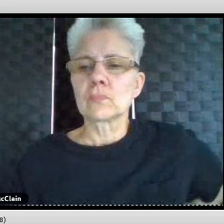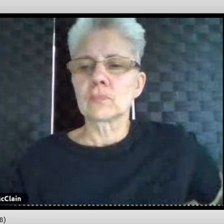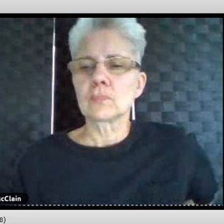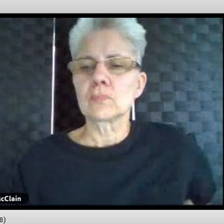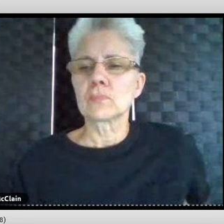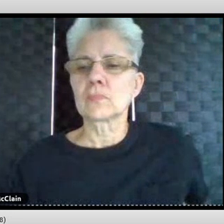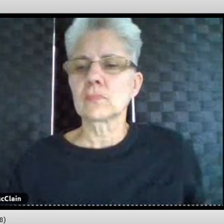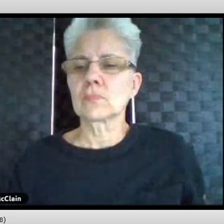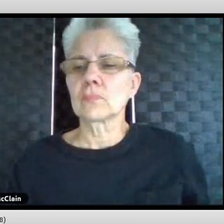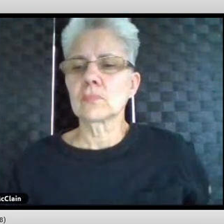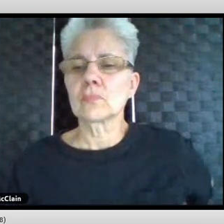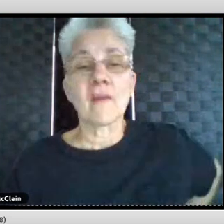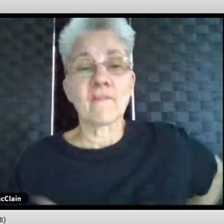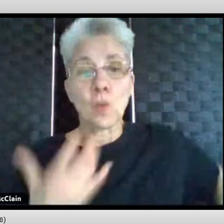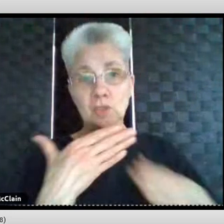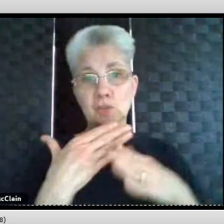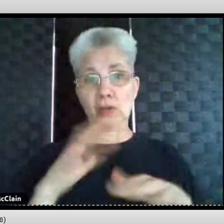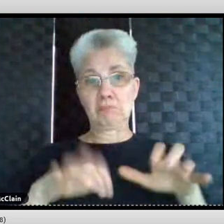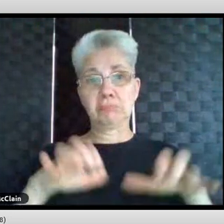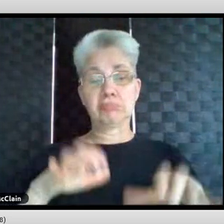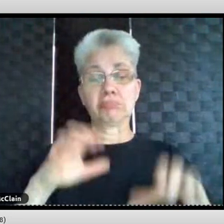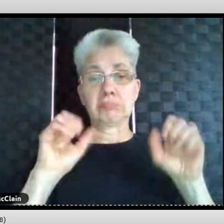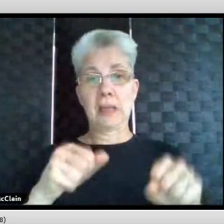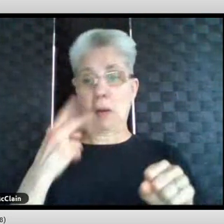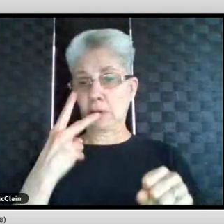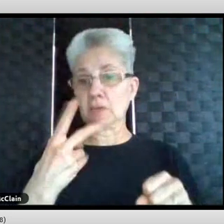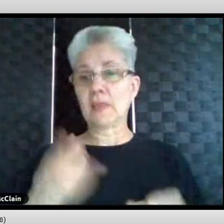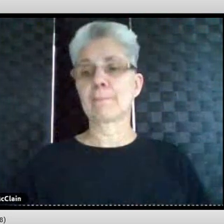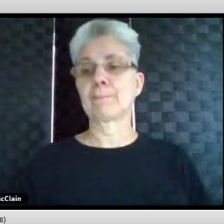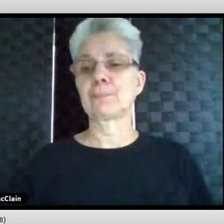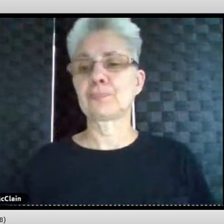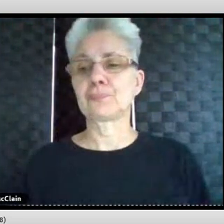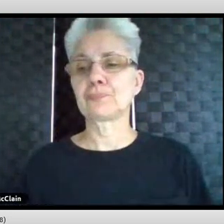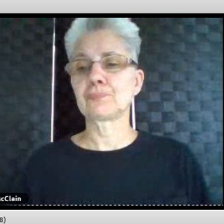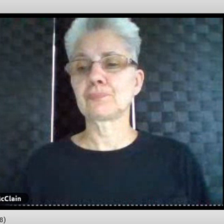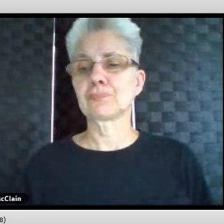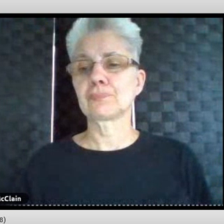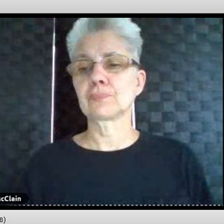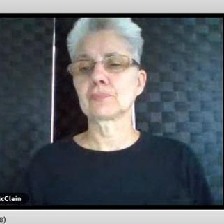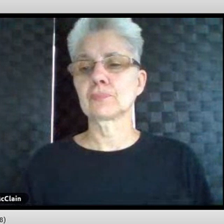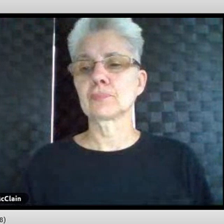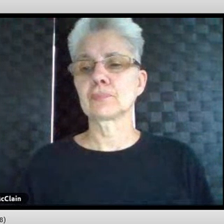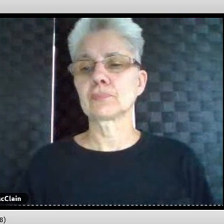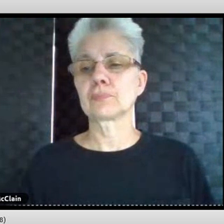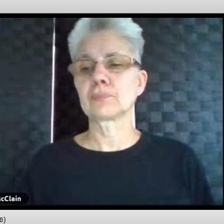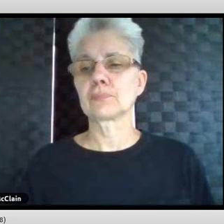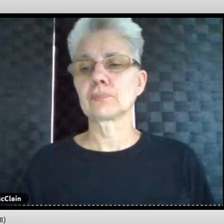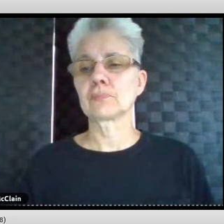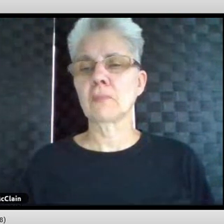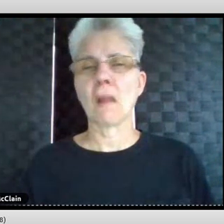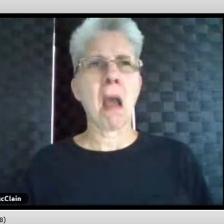And if you'd like to share in the chat box, I'd love to see that. I can't come after you to see if you did do it.